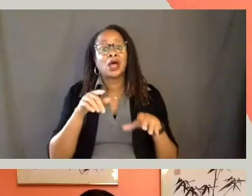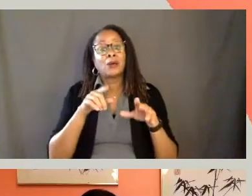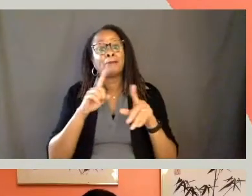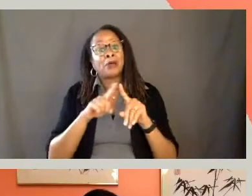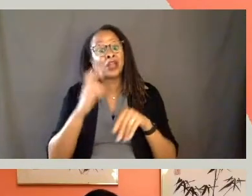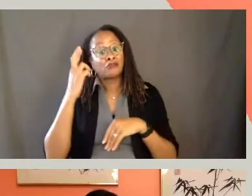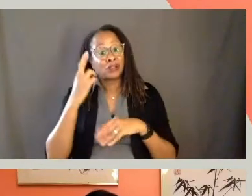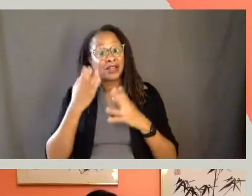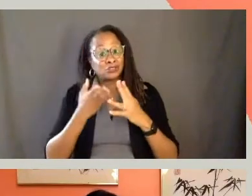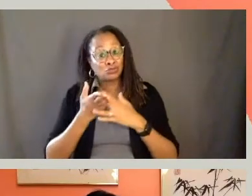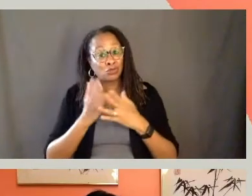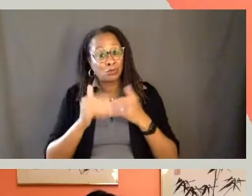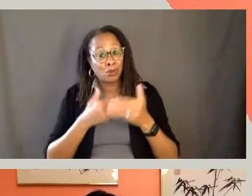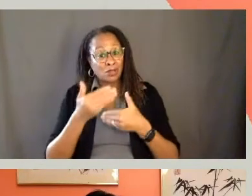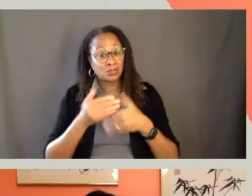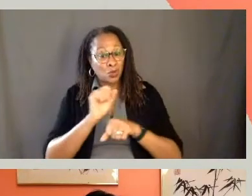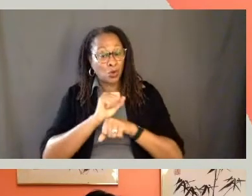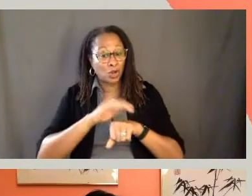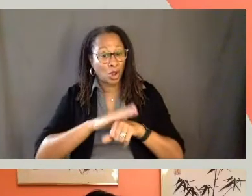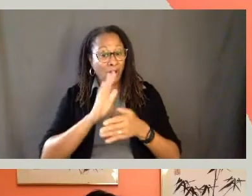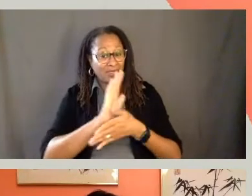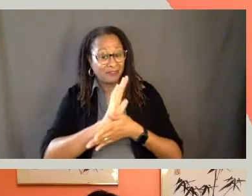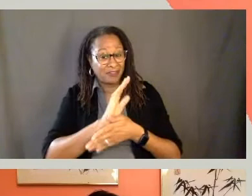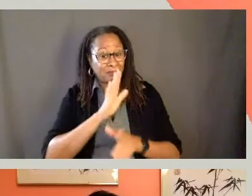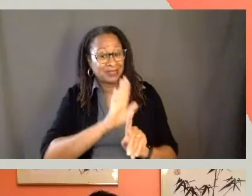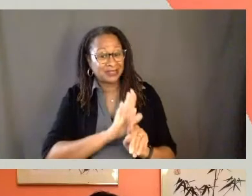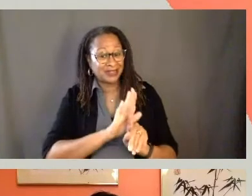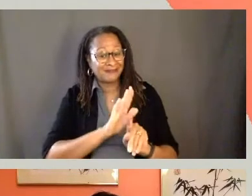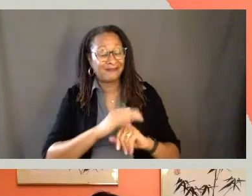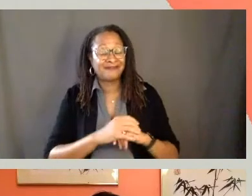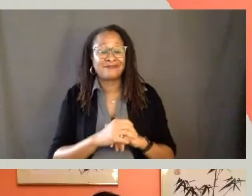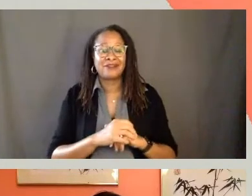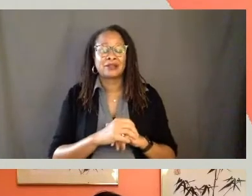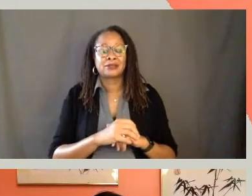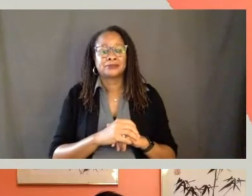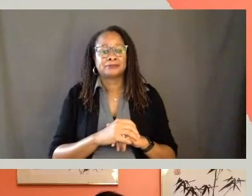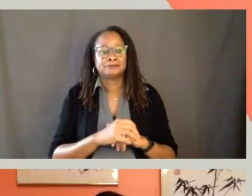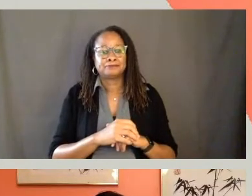that there were just certain experiences